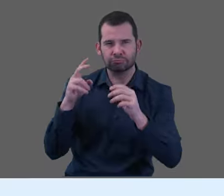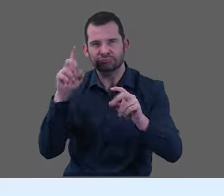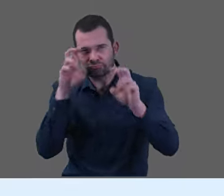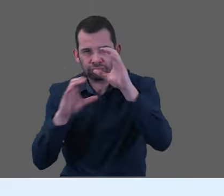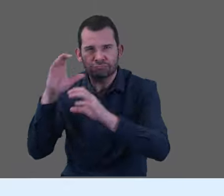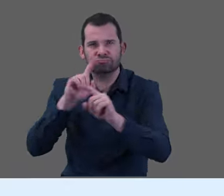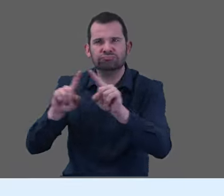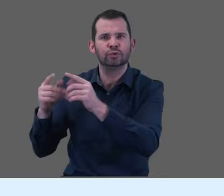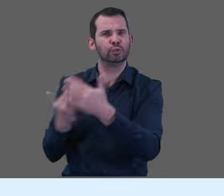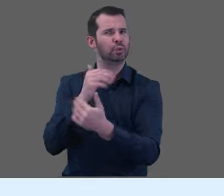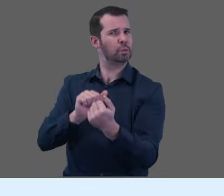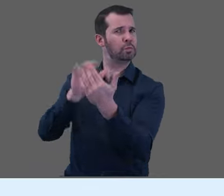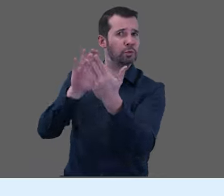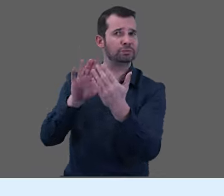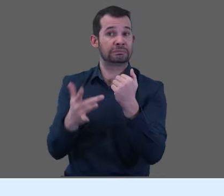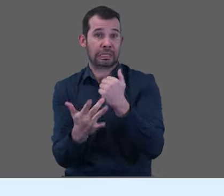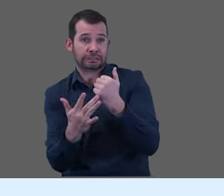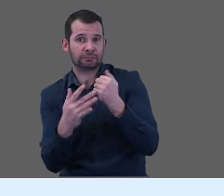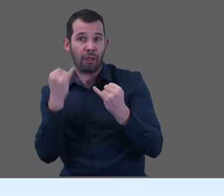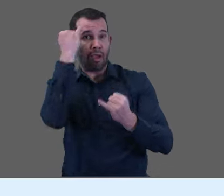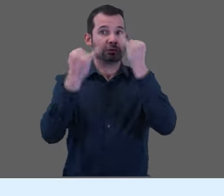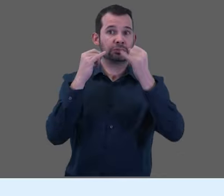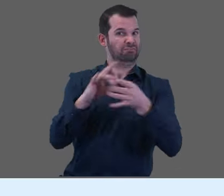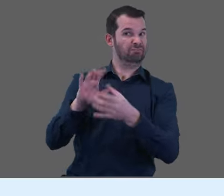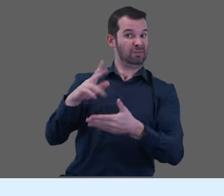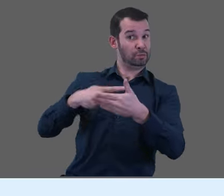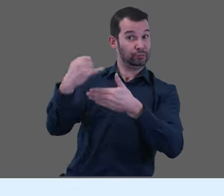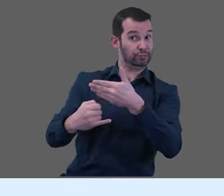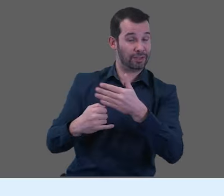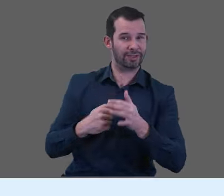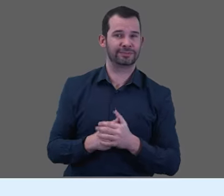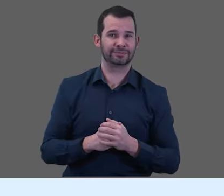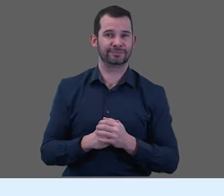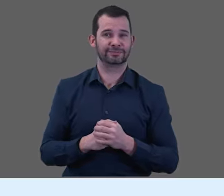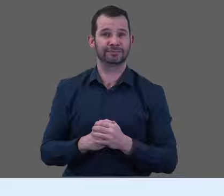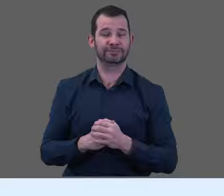Exploring new approaches, techniques, and ideas for your project.